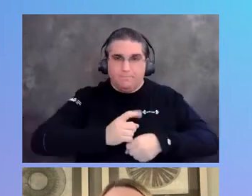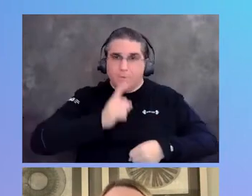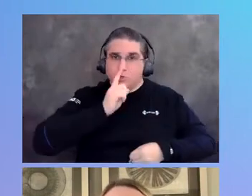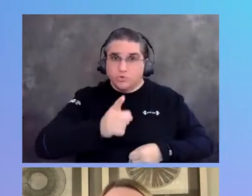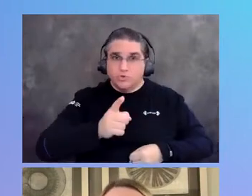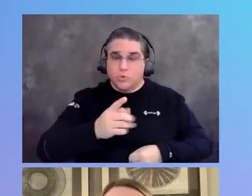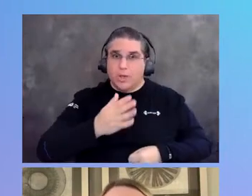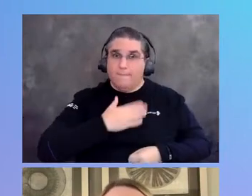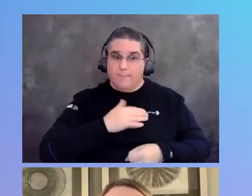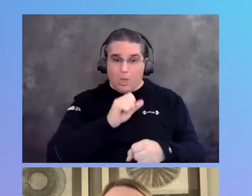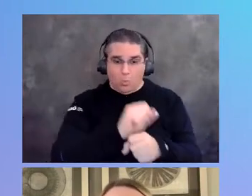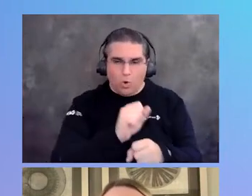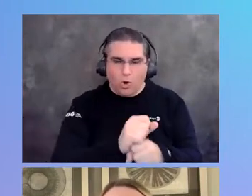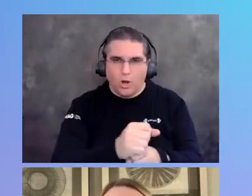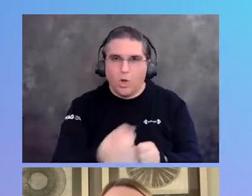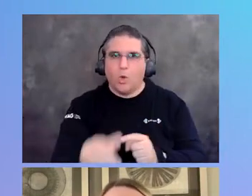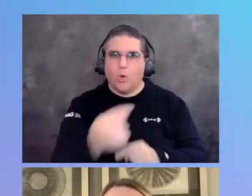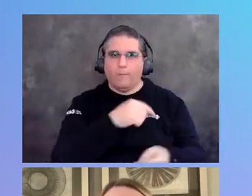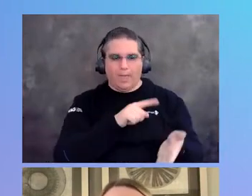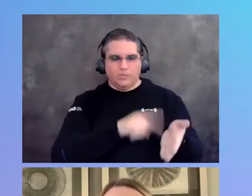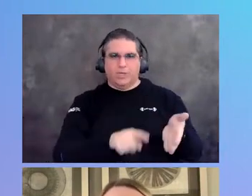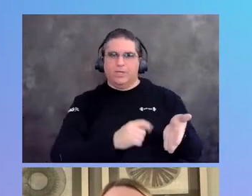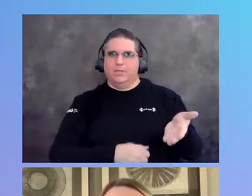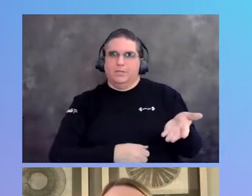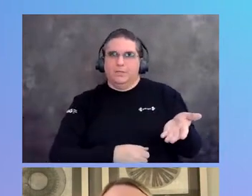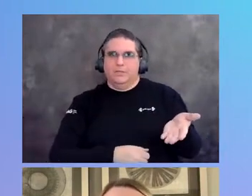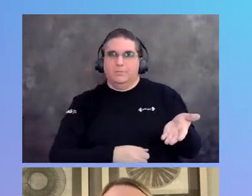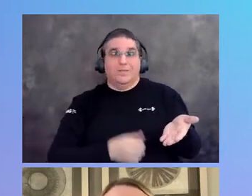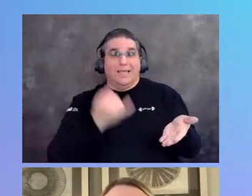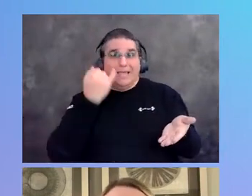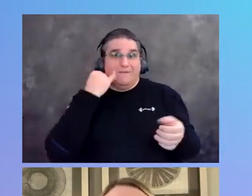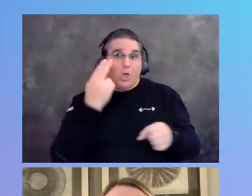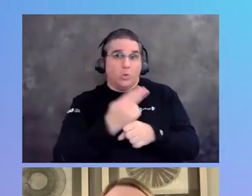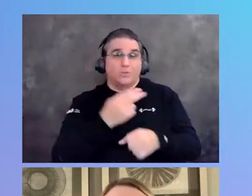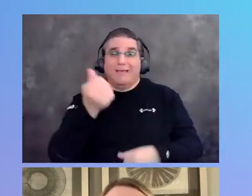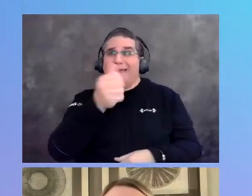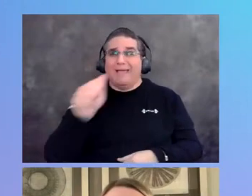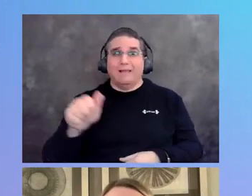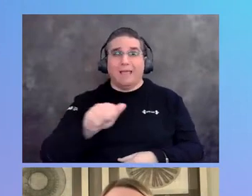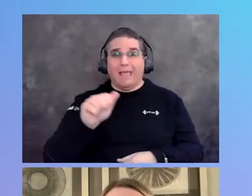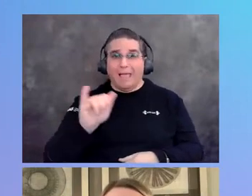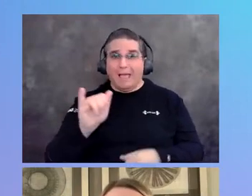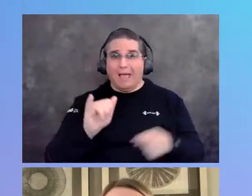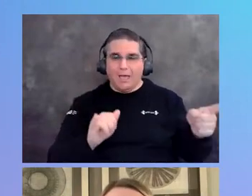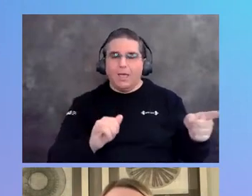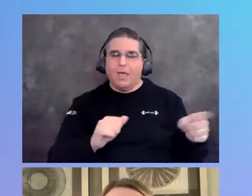AI tool is, is good and, you know, meets your project